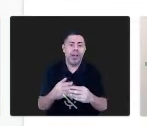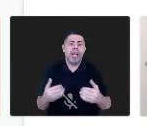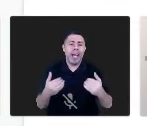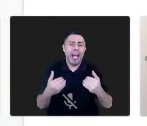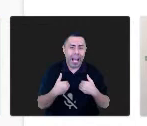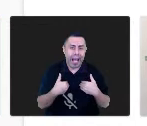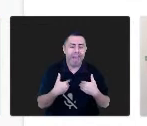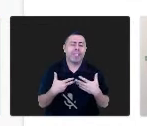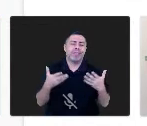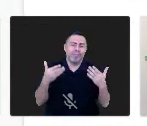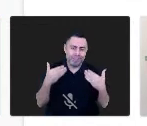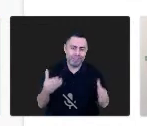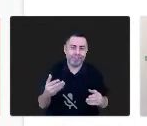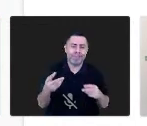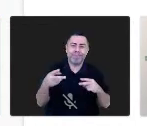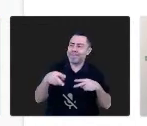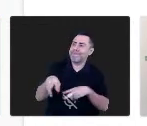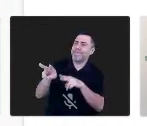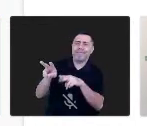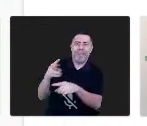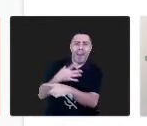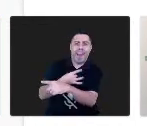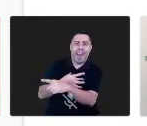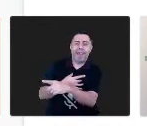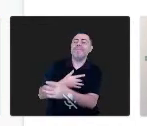that have the job title you want so let's say you're going to product management find some